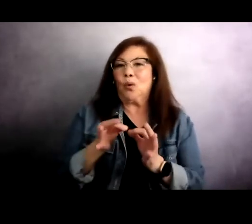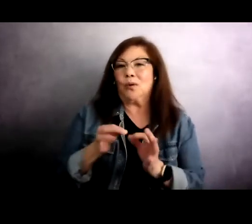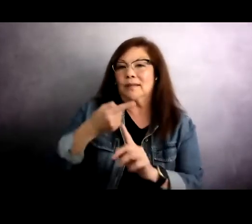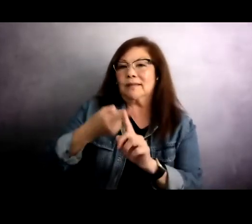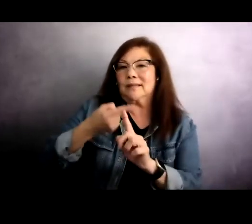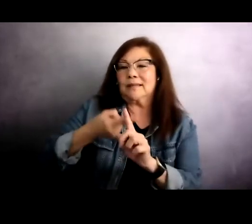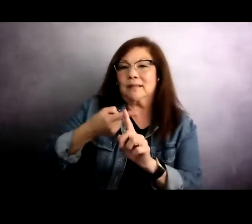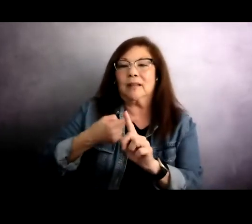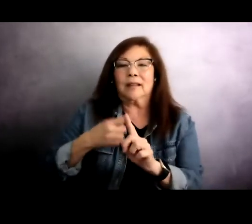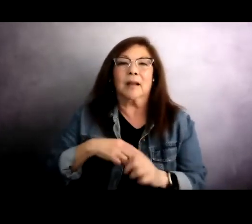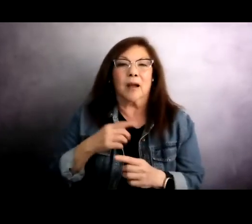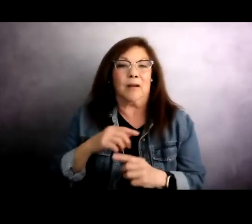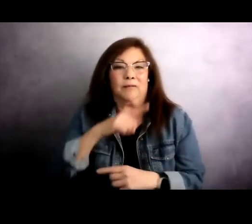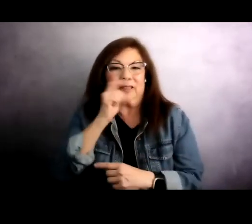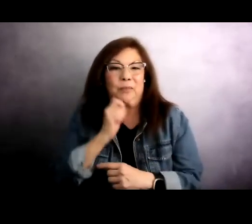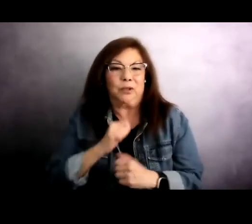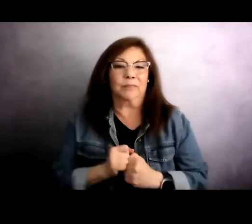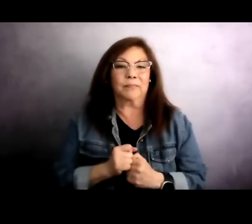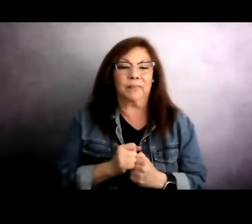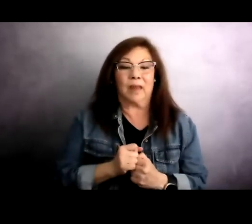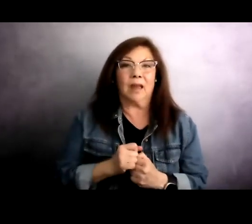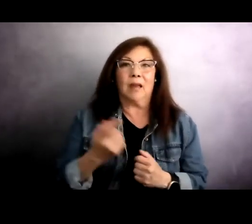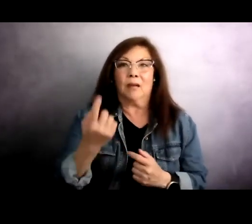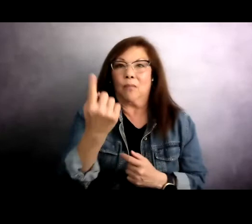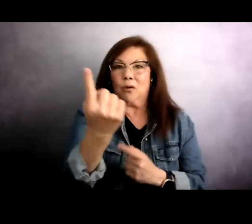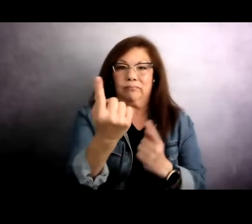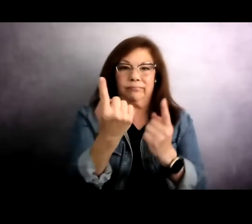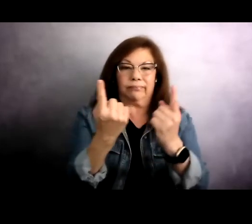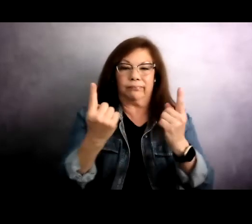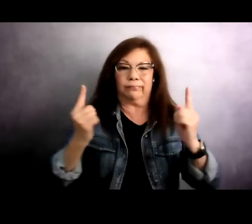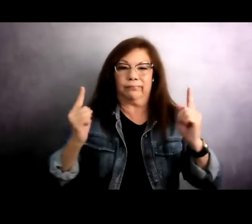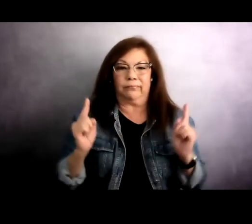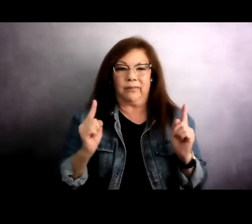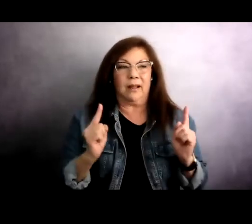He came to stand on either side of the bed, and my arms intertwined around Nick's neck